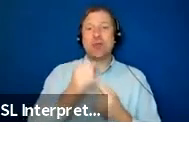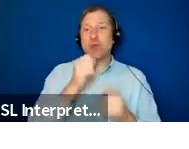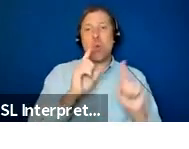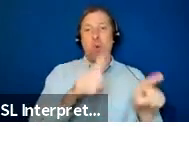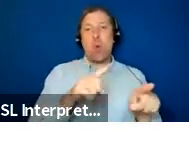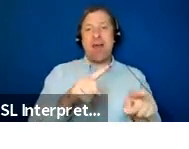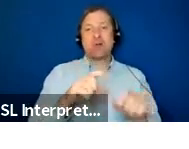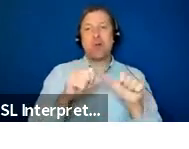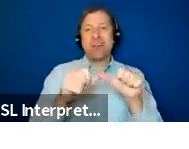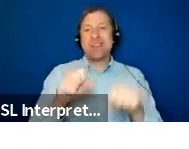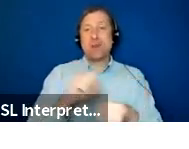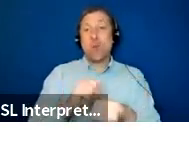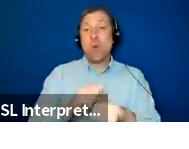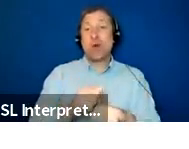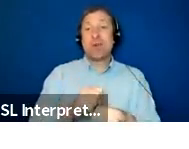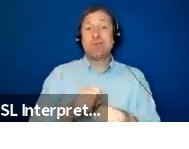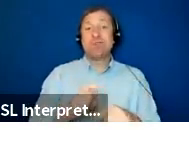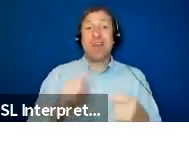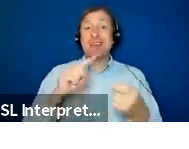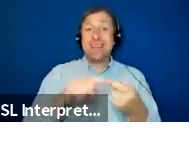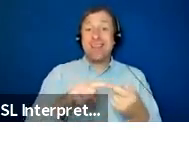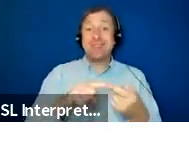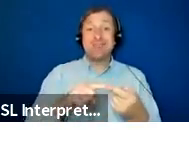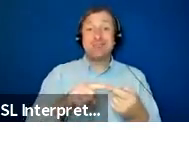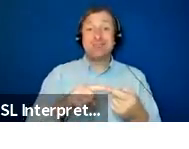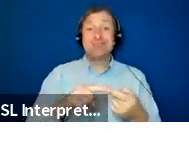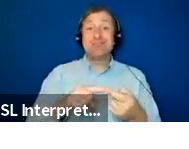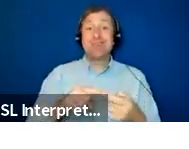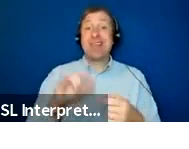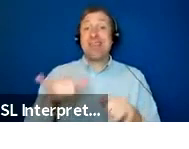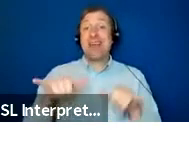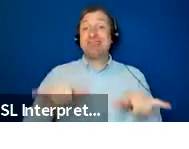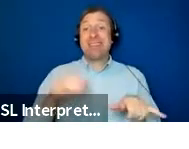to continue work until such time as a sufficient quarantine time has passed to assure